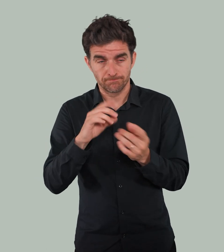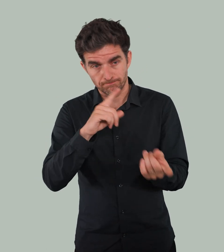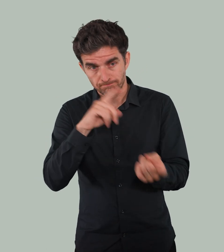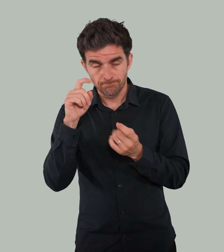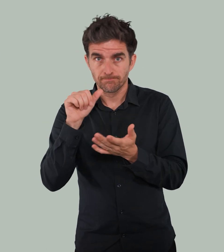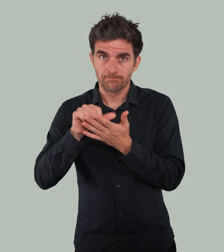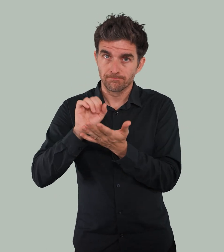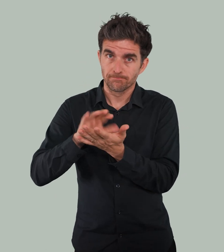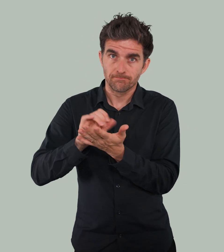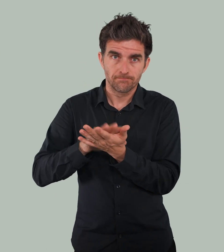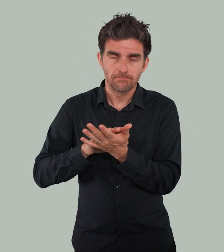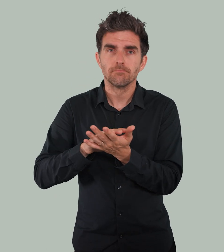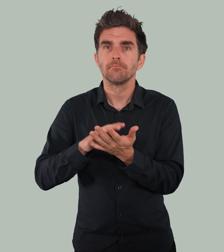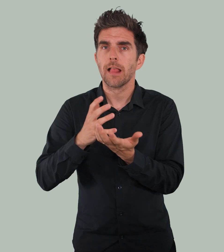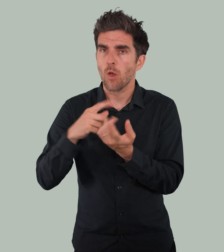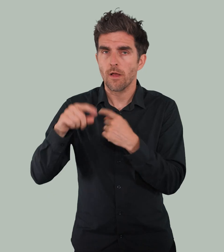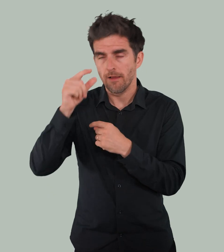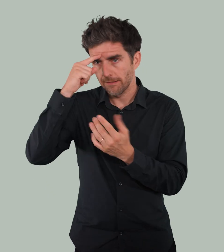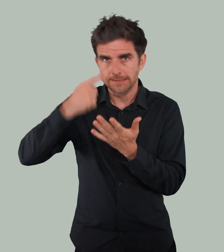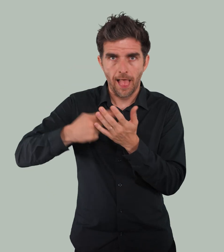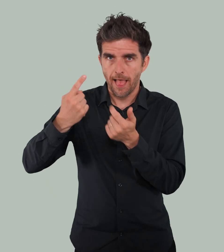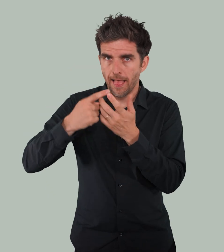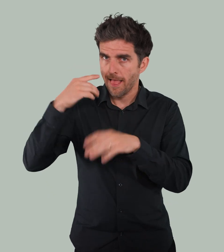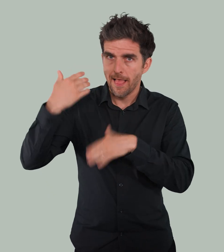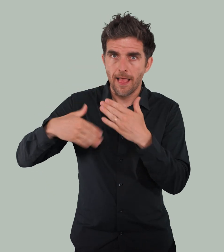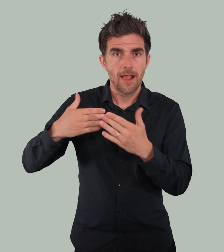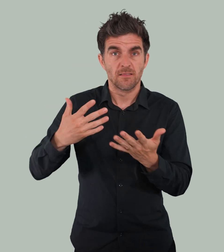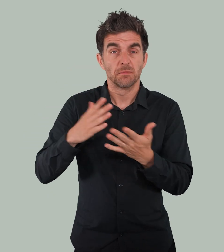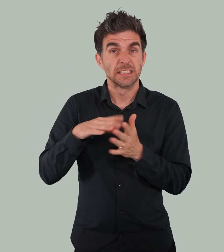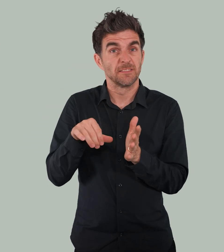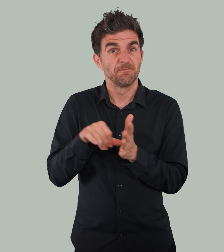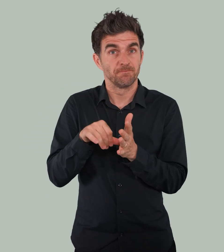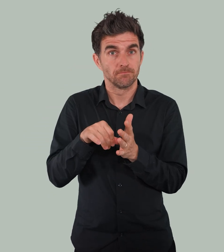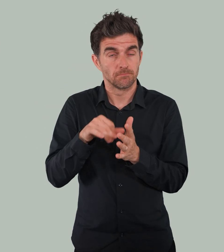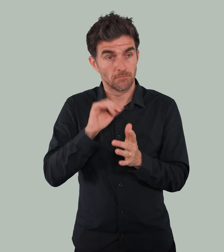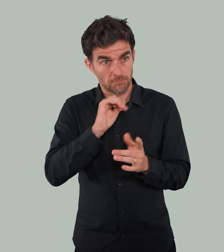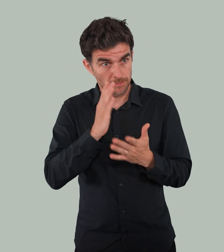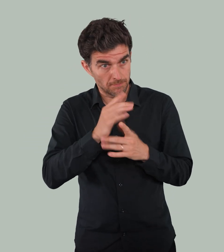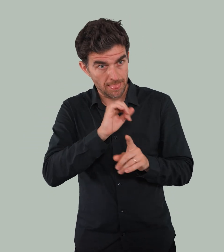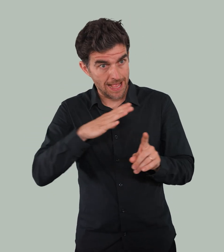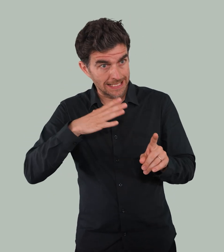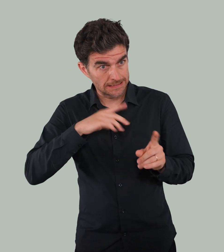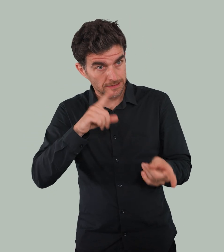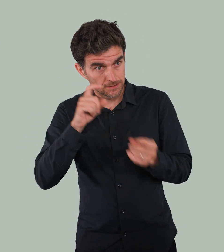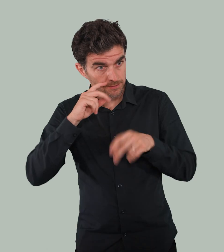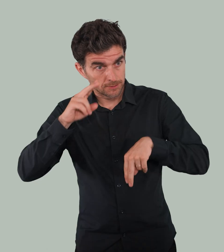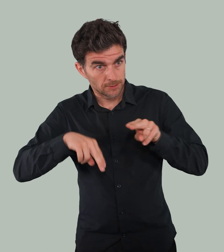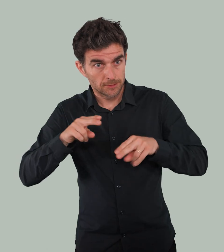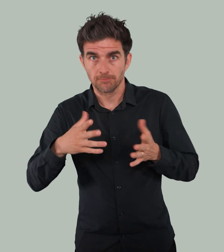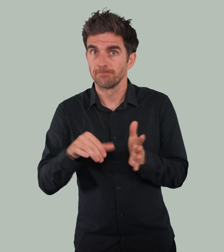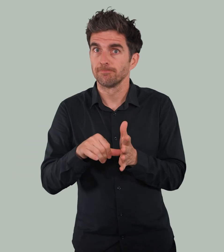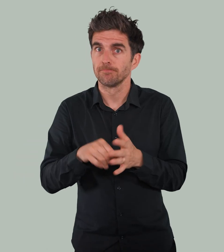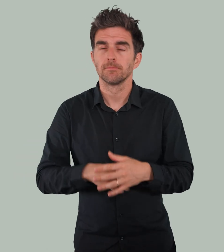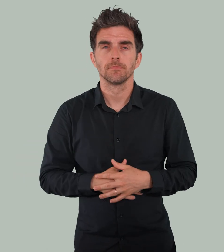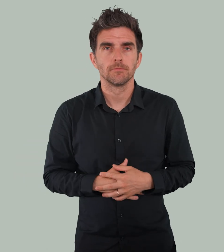and applied within decision making, which may affect how need is assessed.